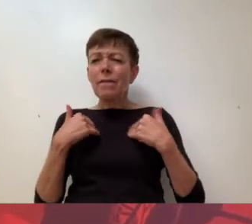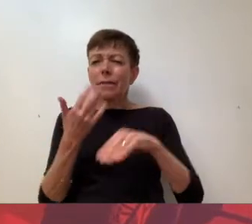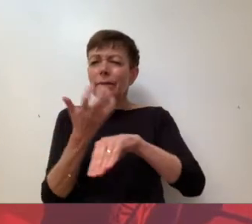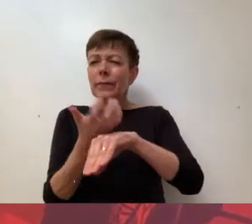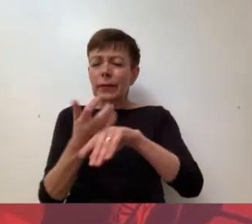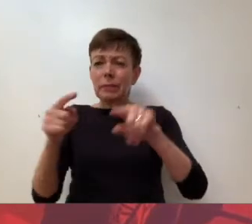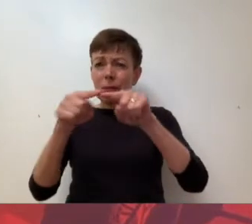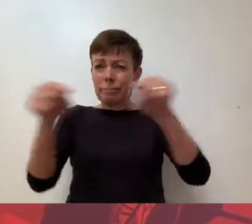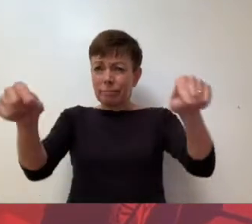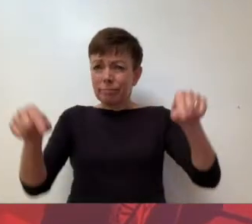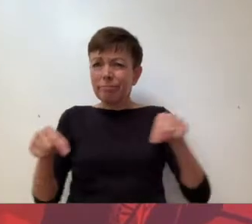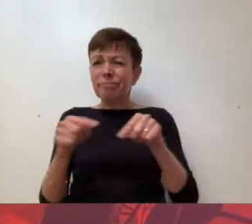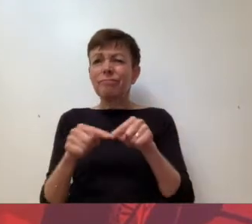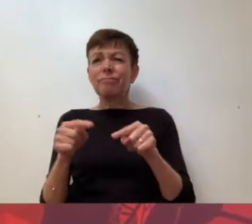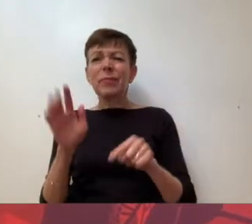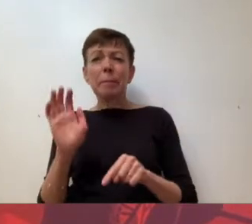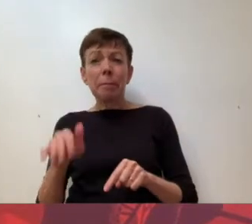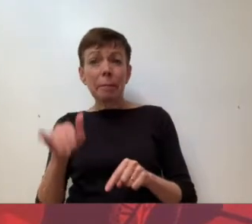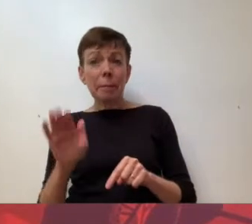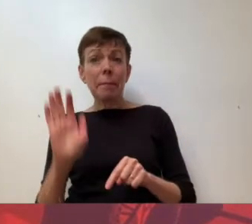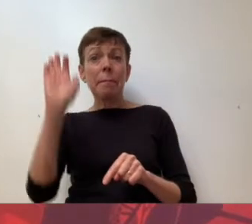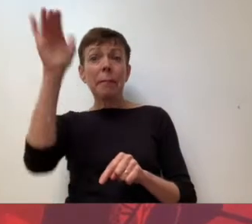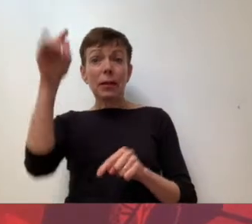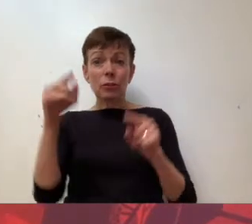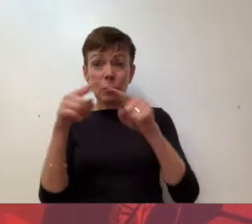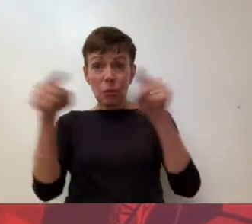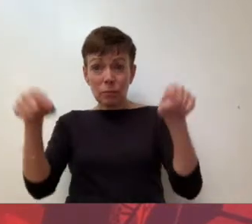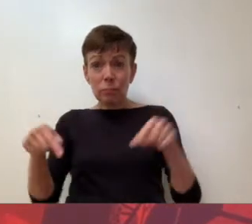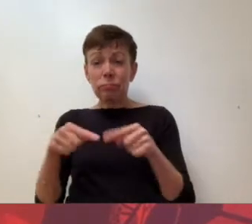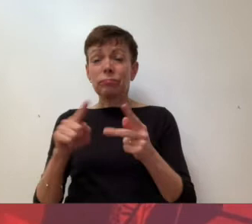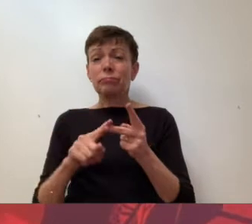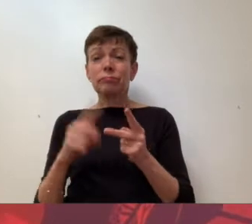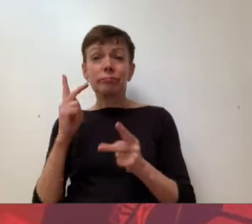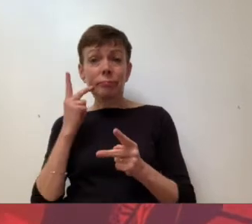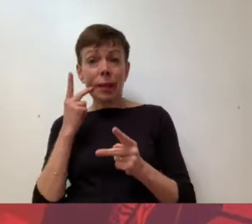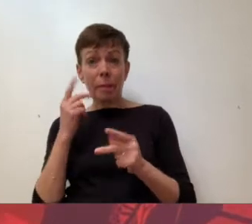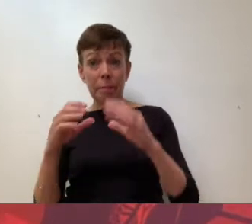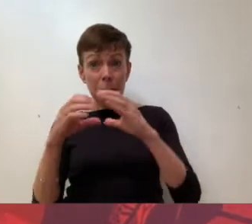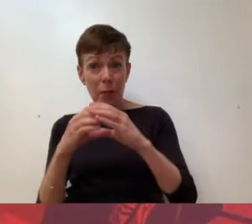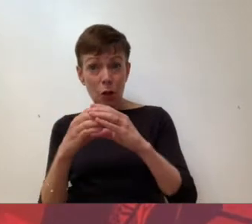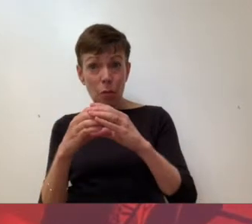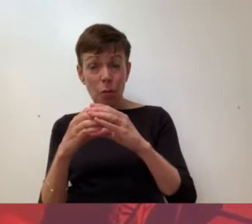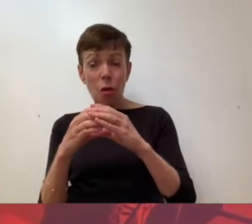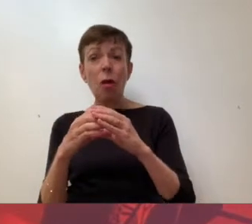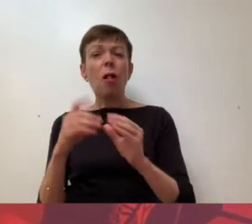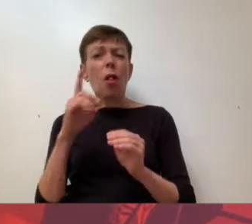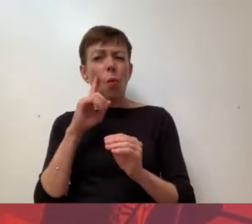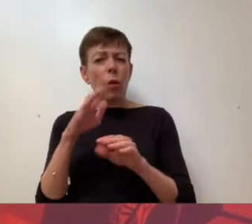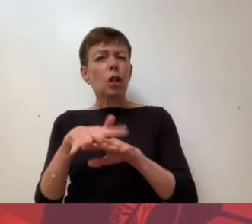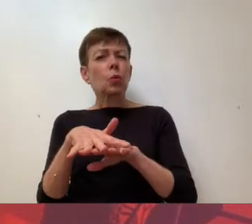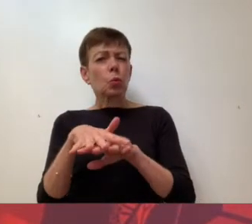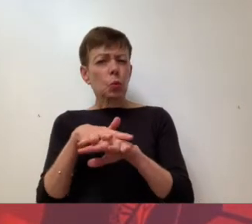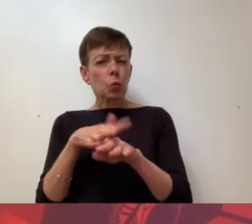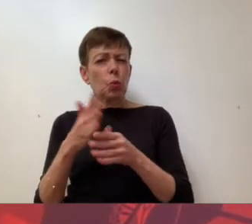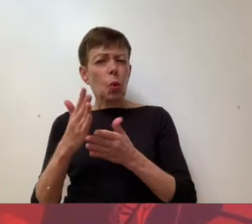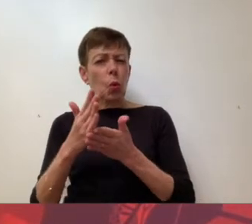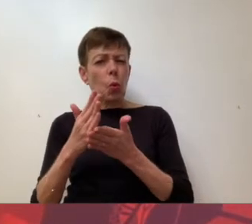asphalt pads, which includes features such as basketball courts and neighbourhood pickleball,